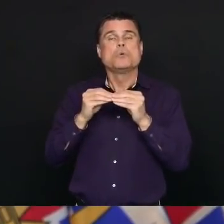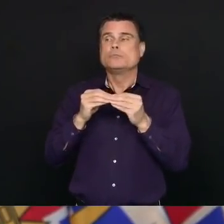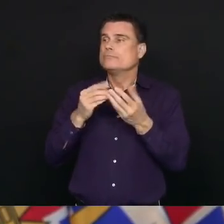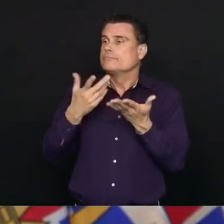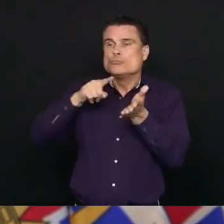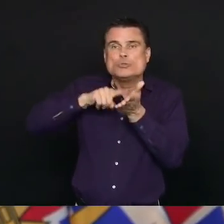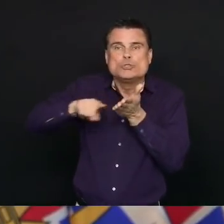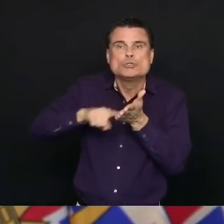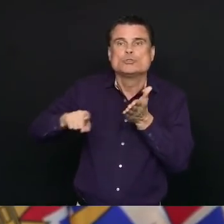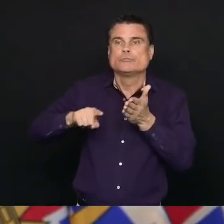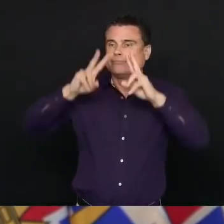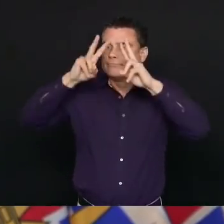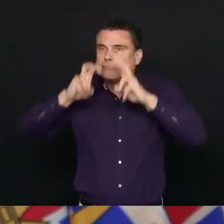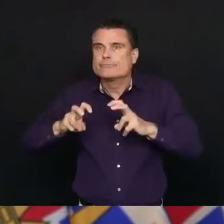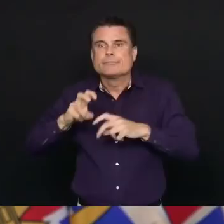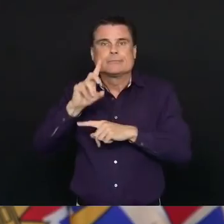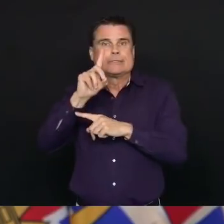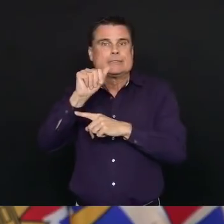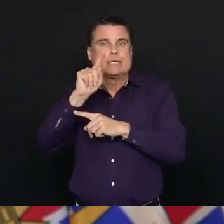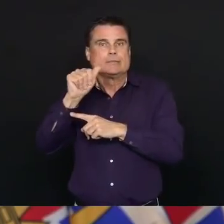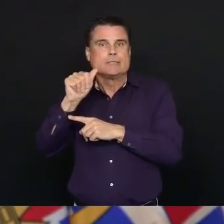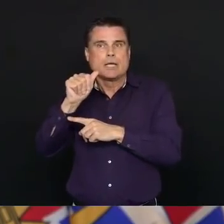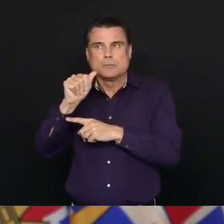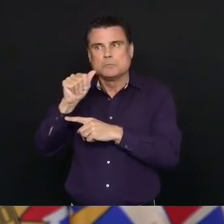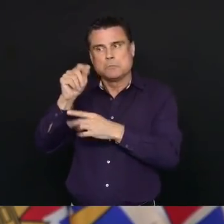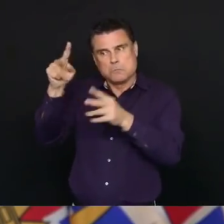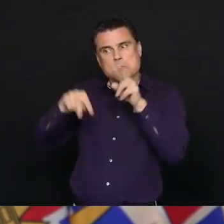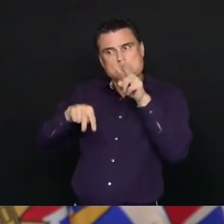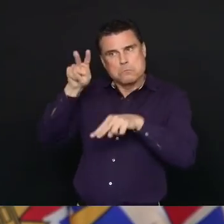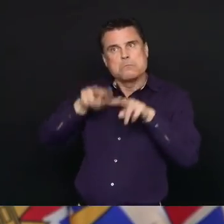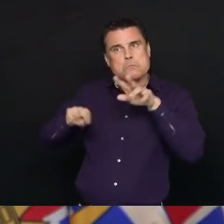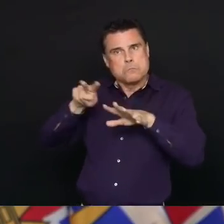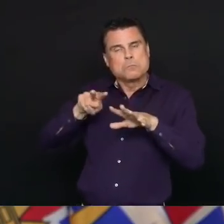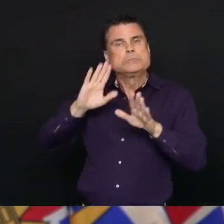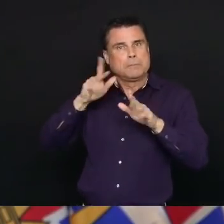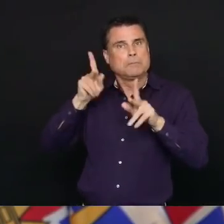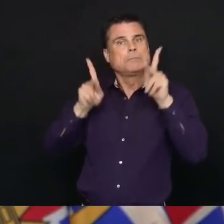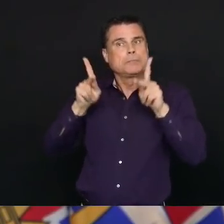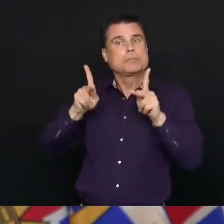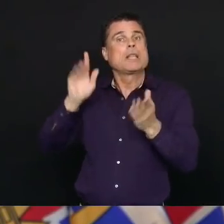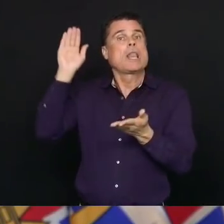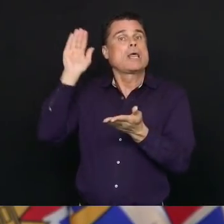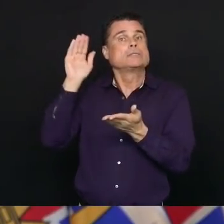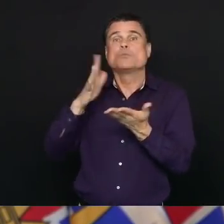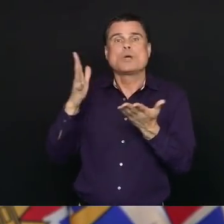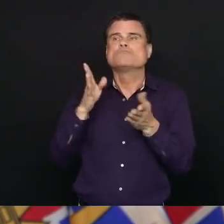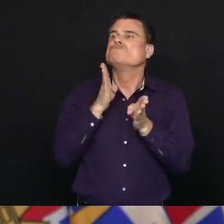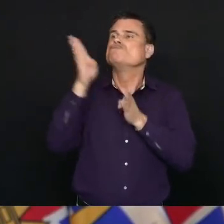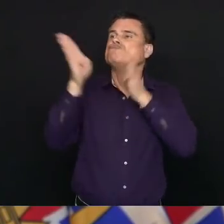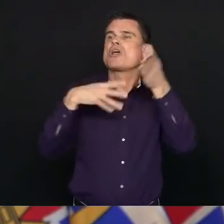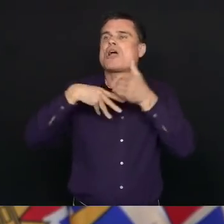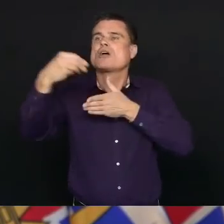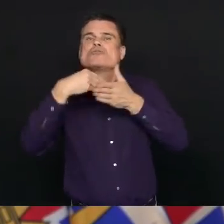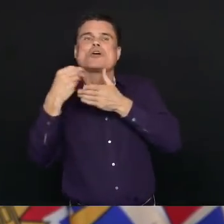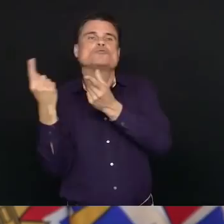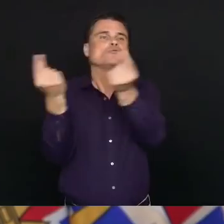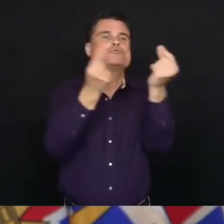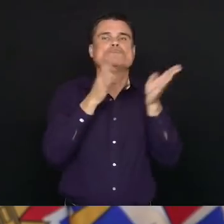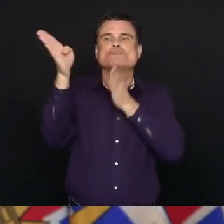We have some data that is come from some big data sources that show that we can measure that and that people are are not going out